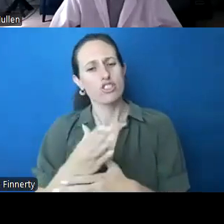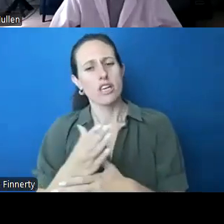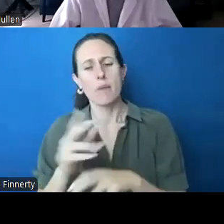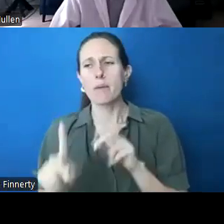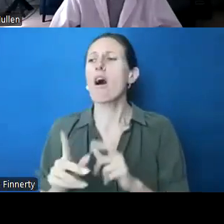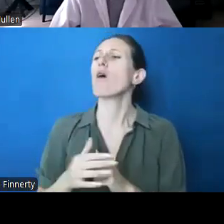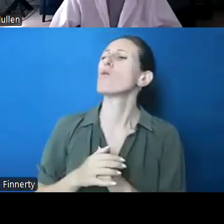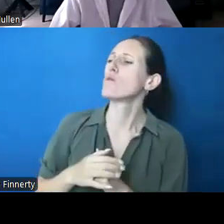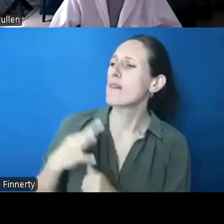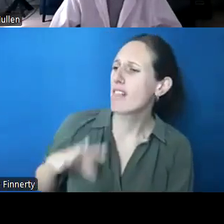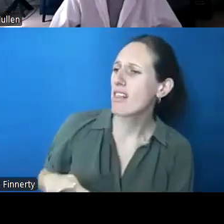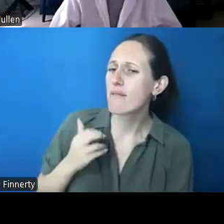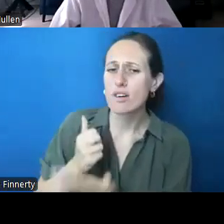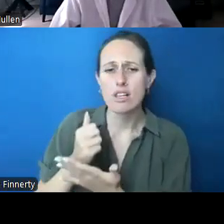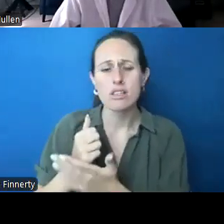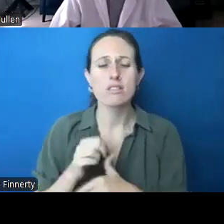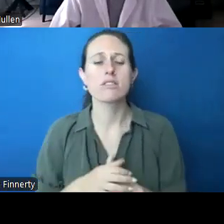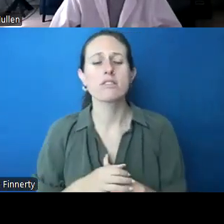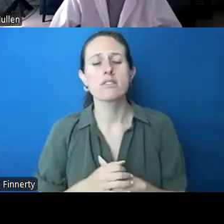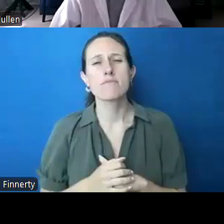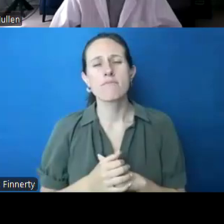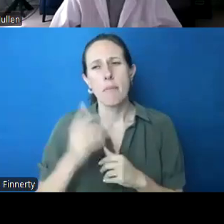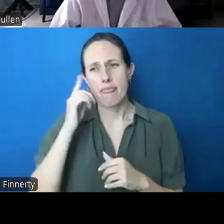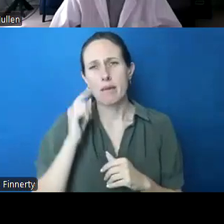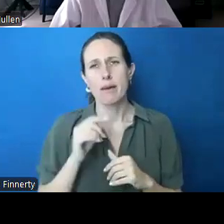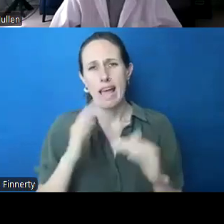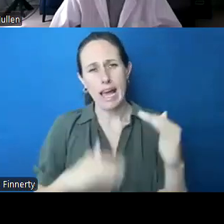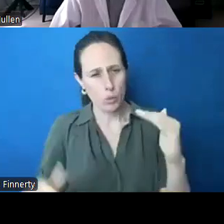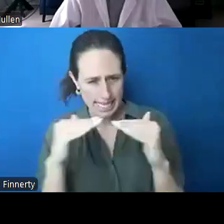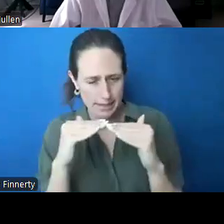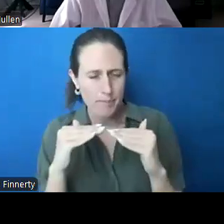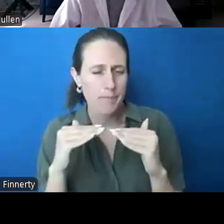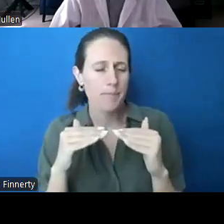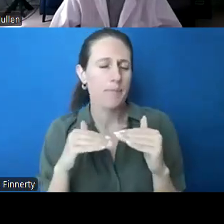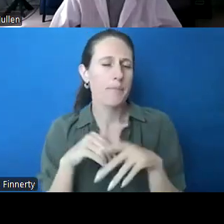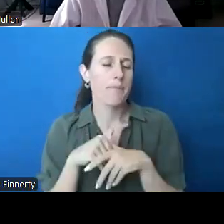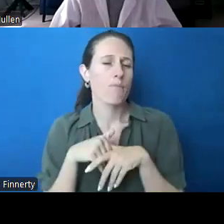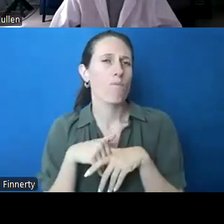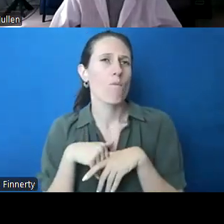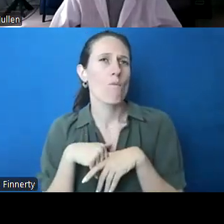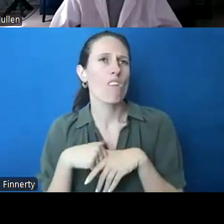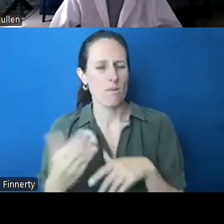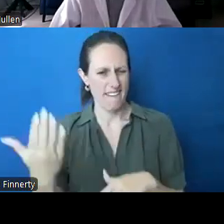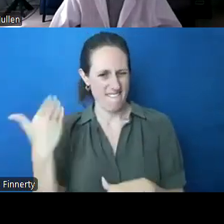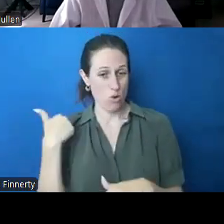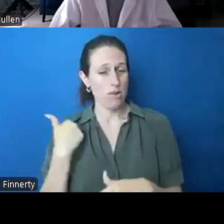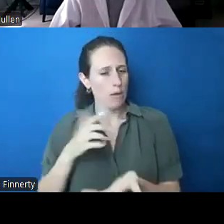useful, and I think it's in the equity realm. This was when I was back in school and even